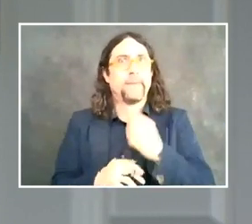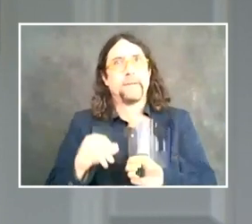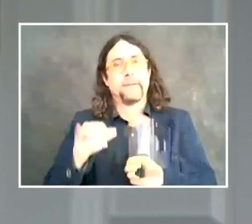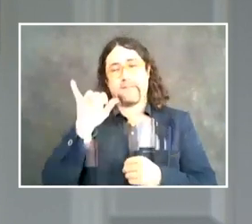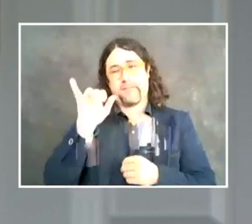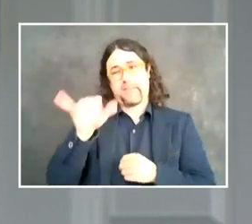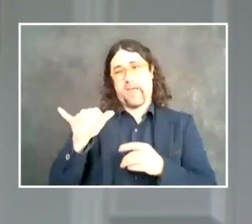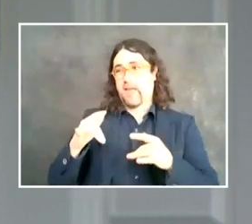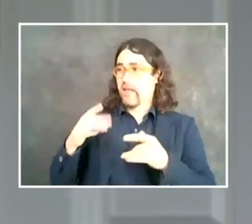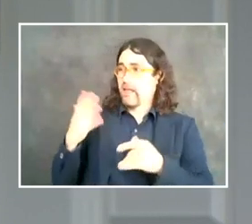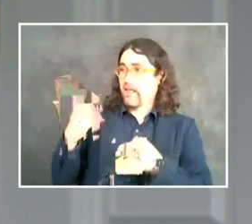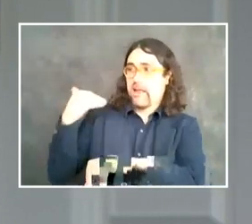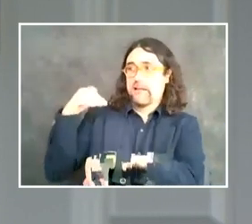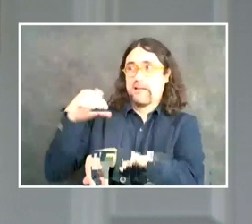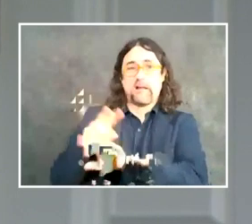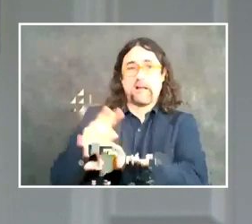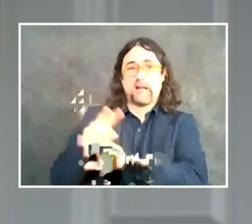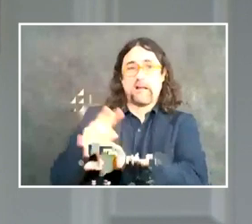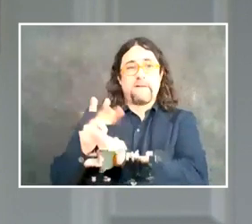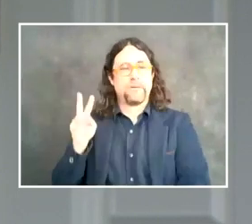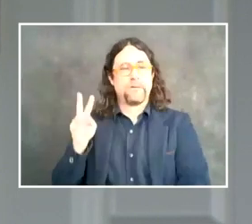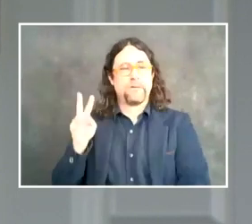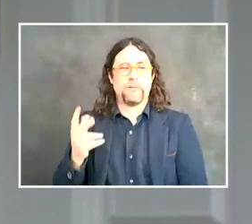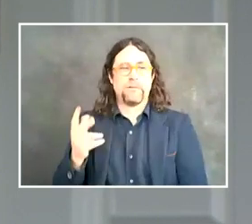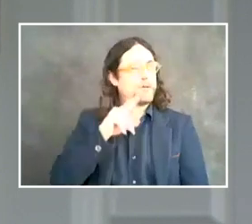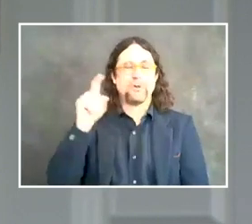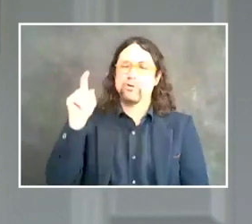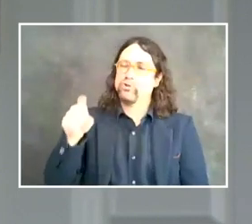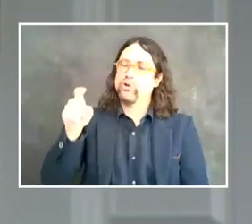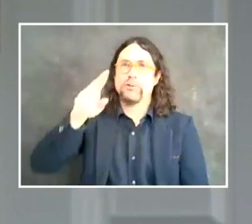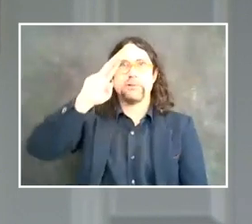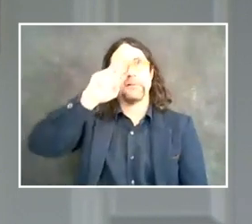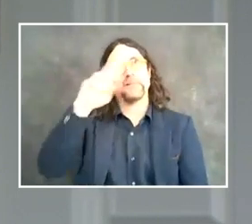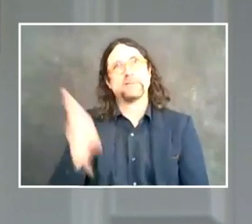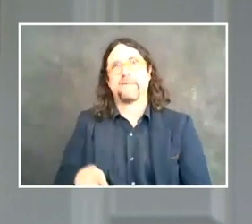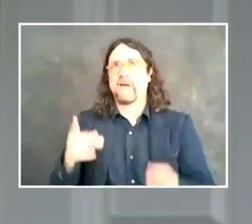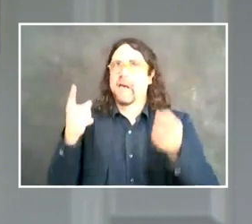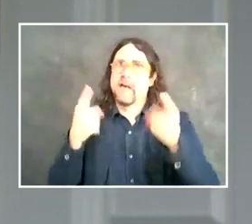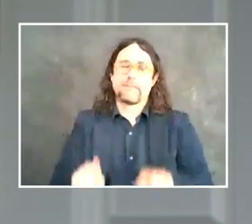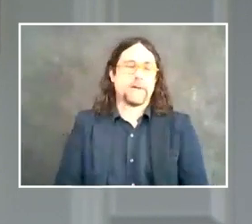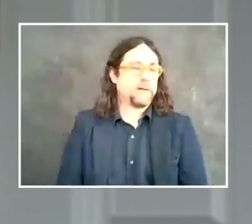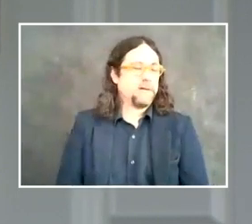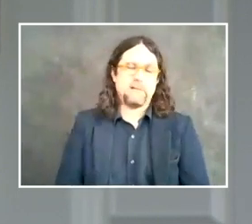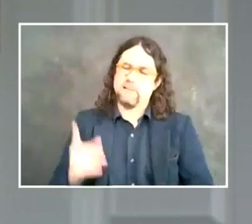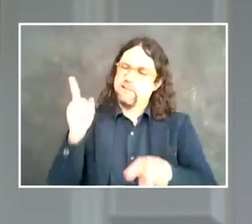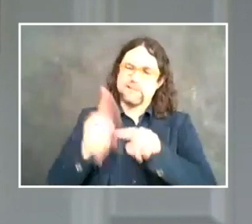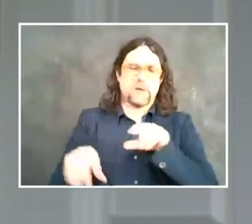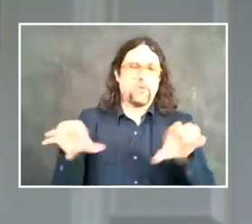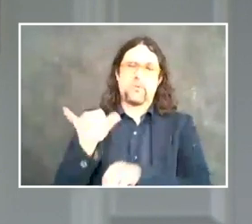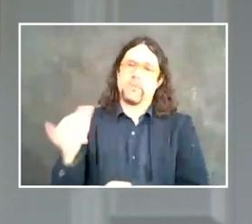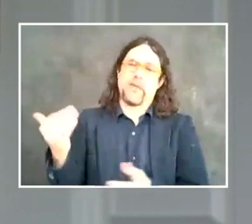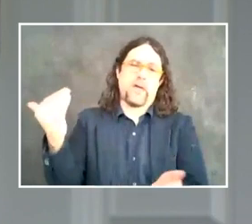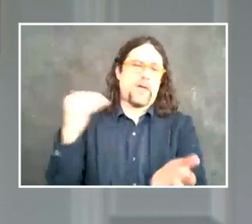SHOULD HAVE HAPPENED. IT BETTER NOT HAPPEN AGAIN. IT CAN'T. IT IS, AGAIN, WE CAN TALK ABOUT